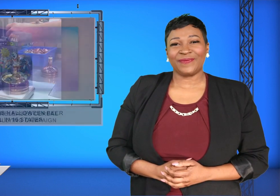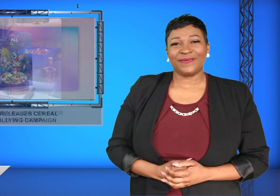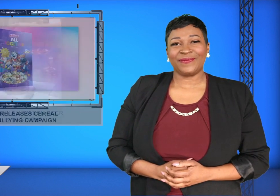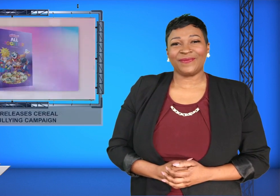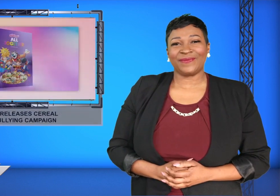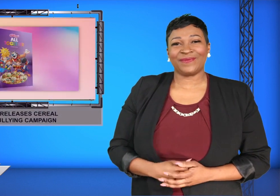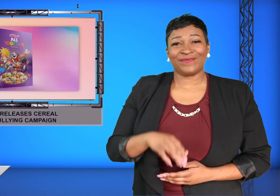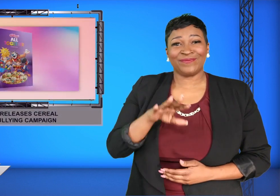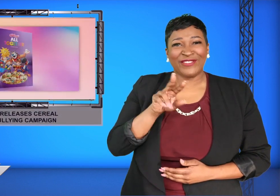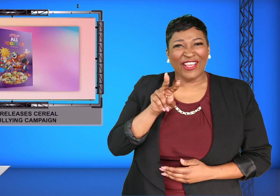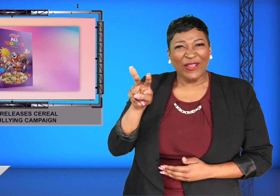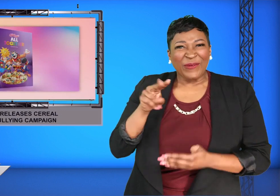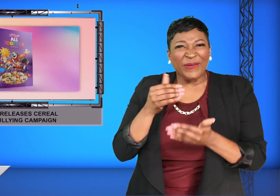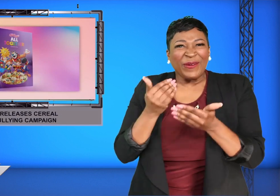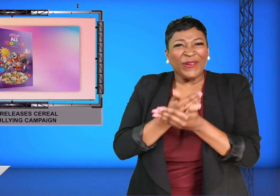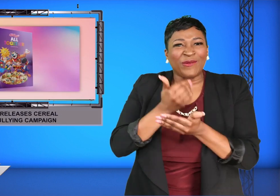Check out this new cereal!